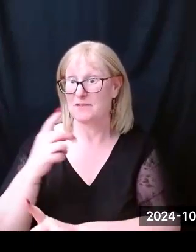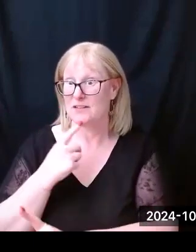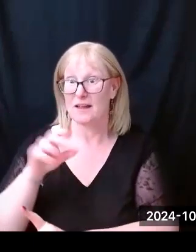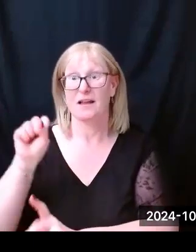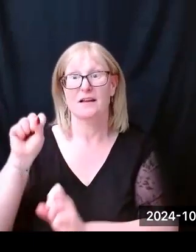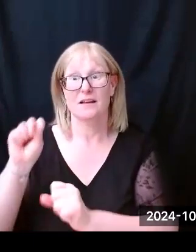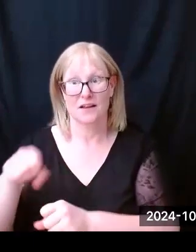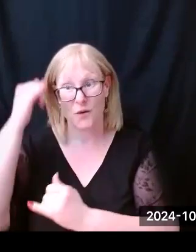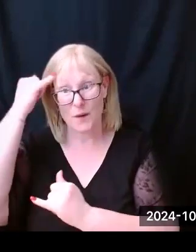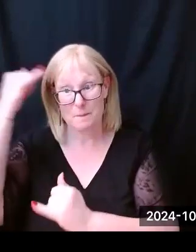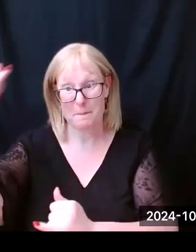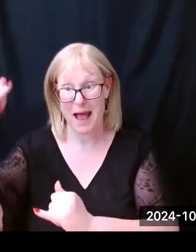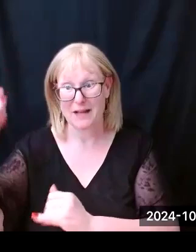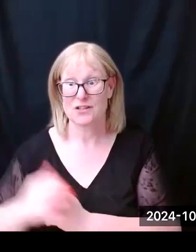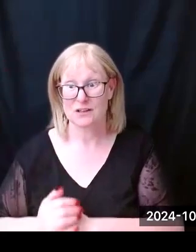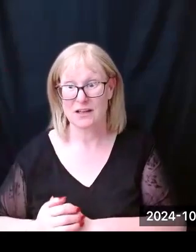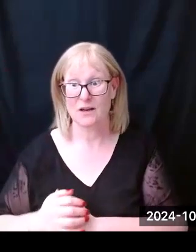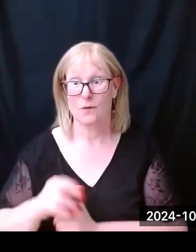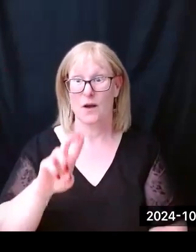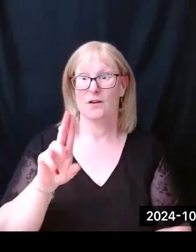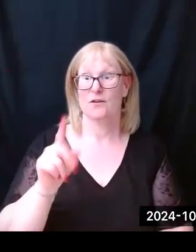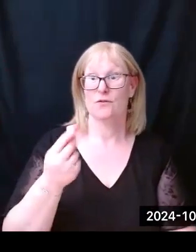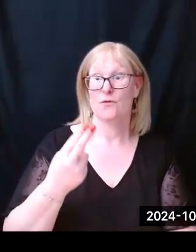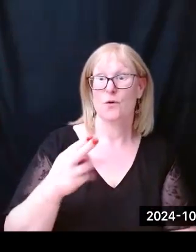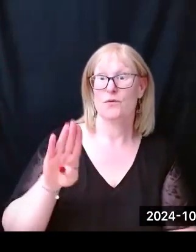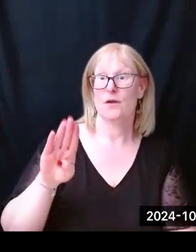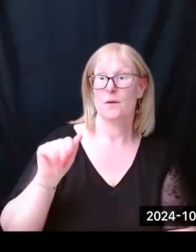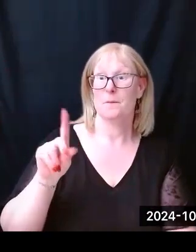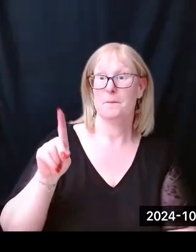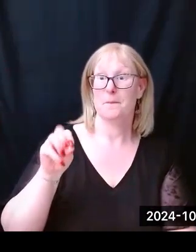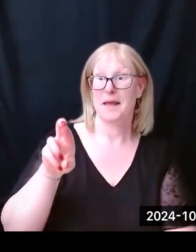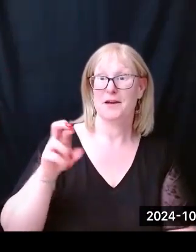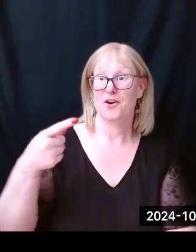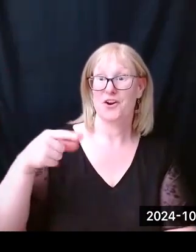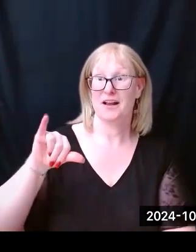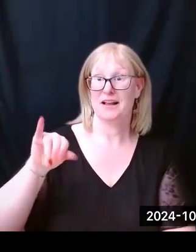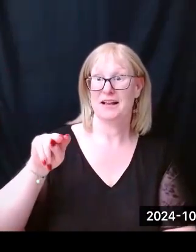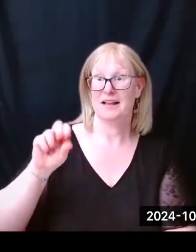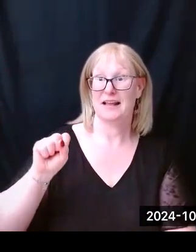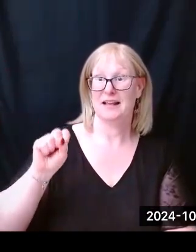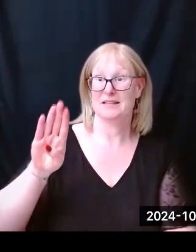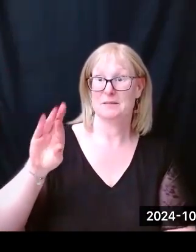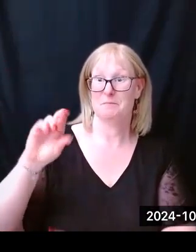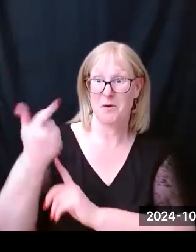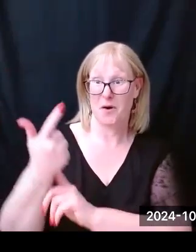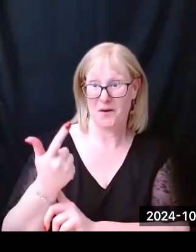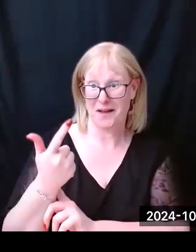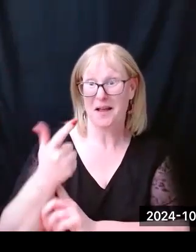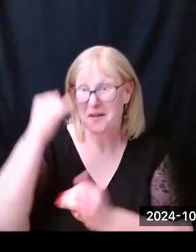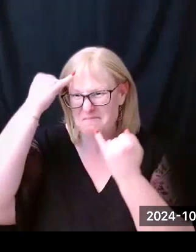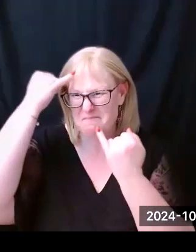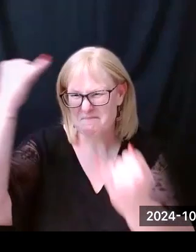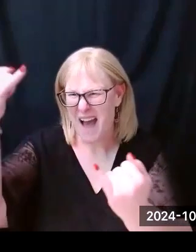respectfully what Ruth Bader Ginsburg was like as a toddler? Because I'm willing to bet that descent is amazing when you are